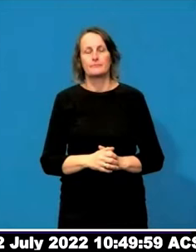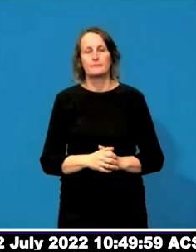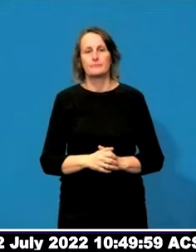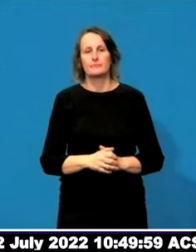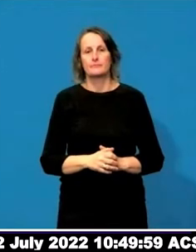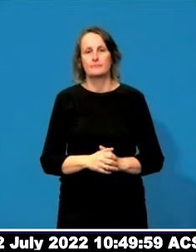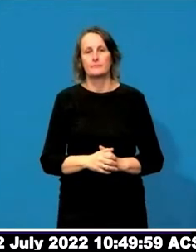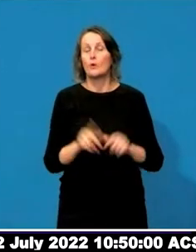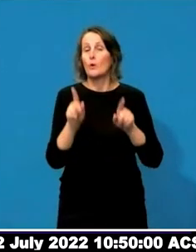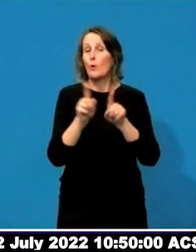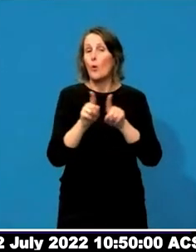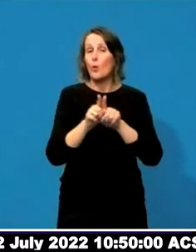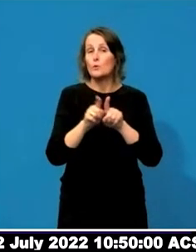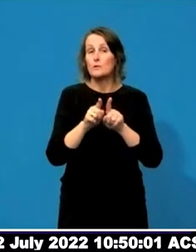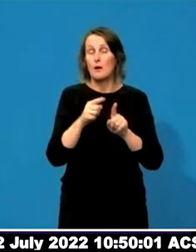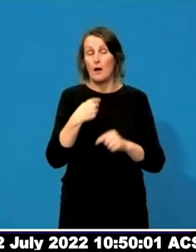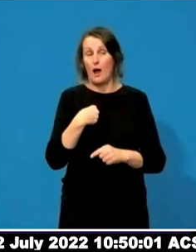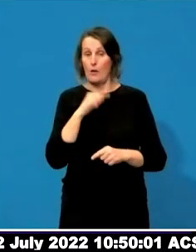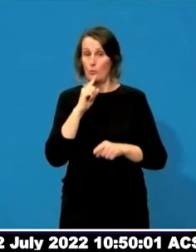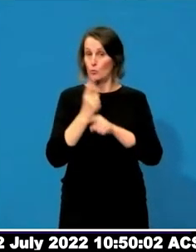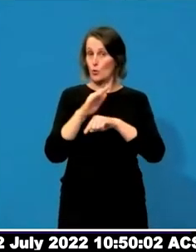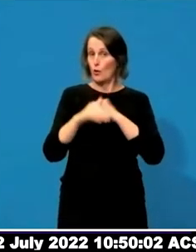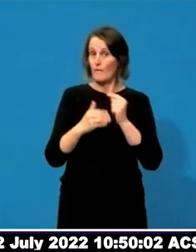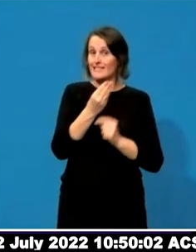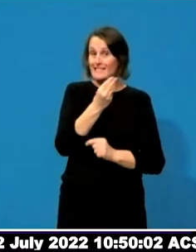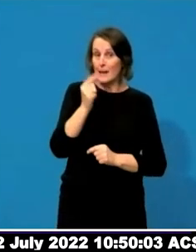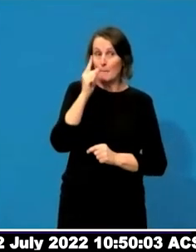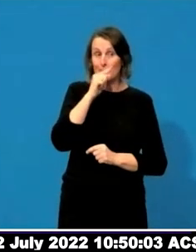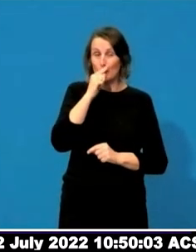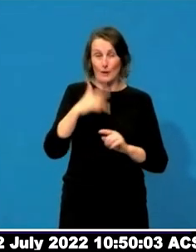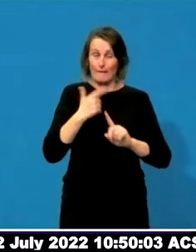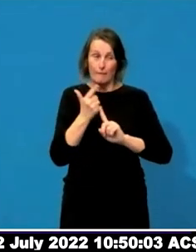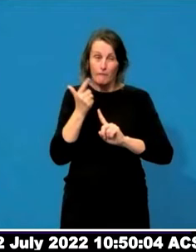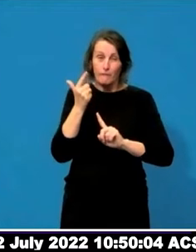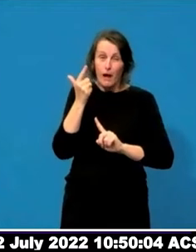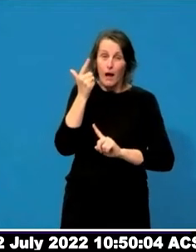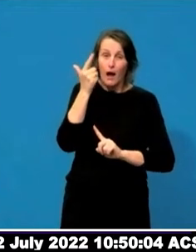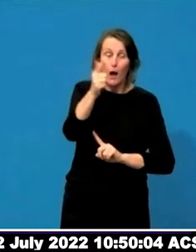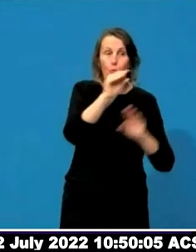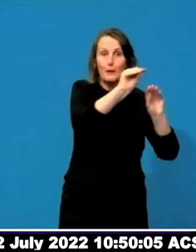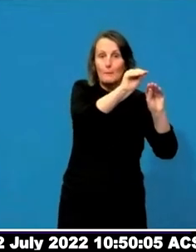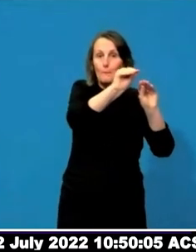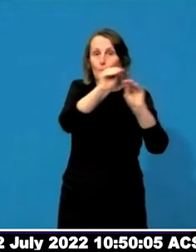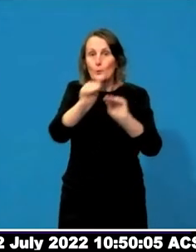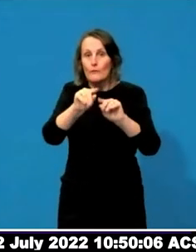moving to regional centres to access services, so that means